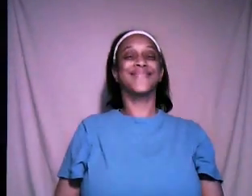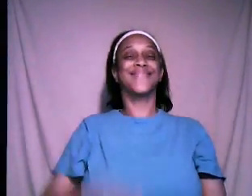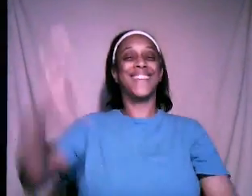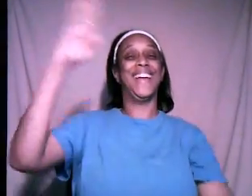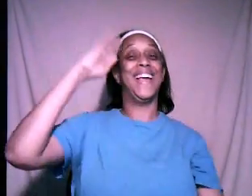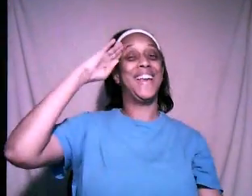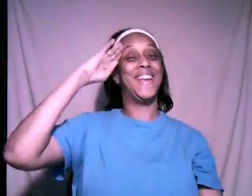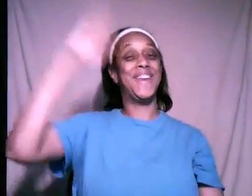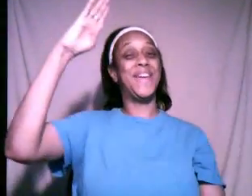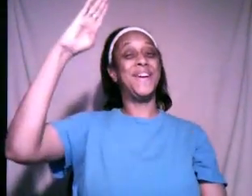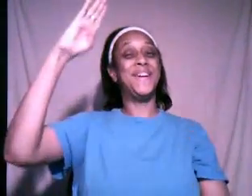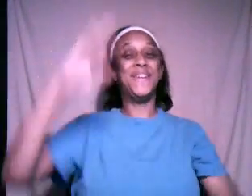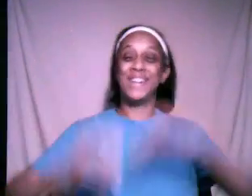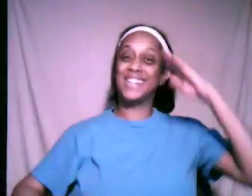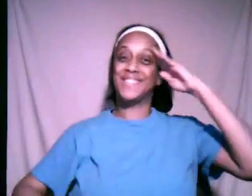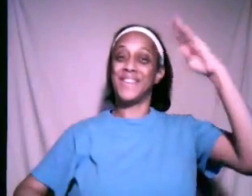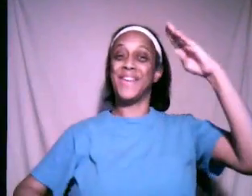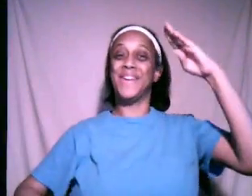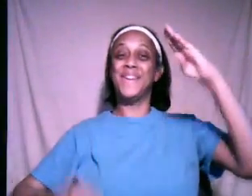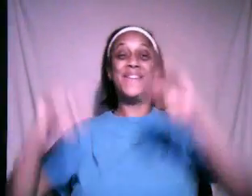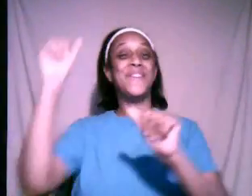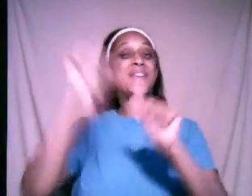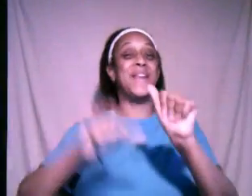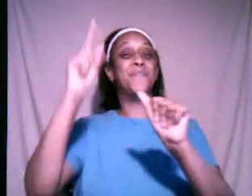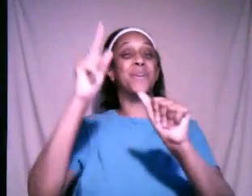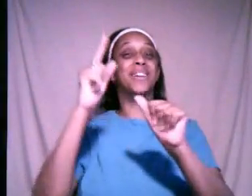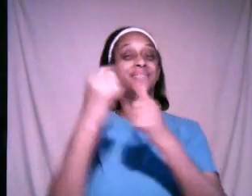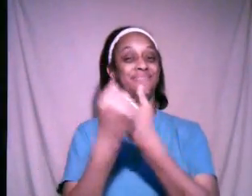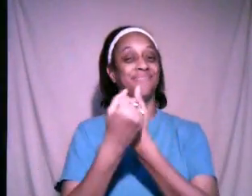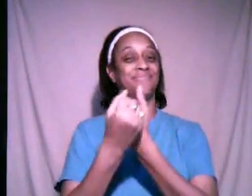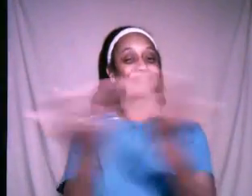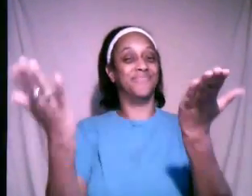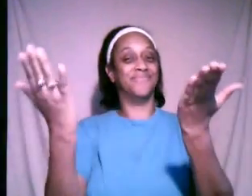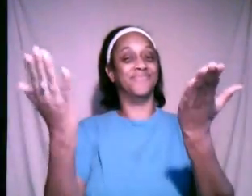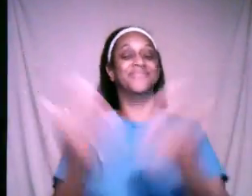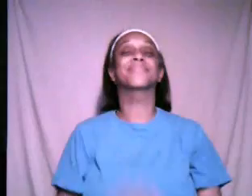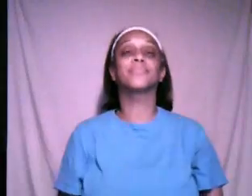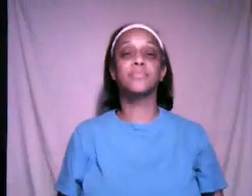Hello! Hello, everyone!